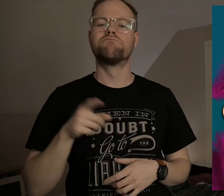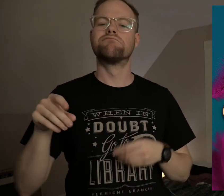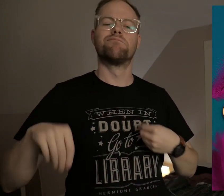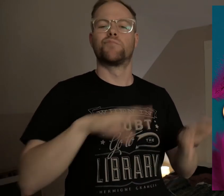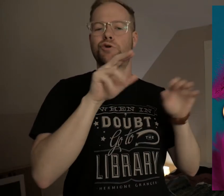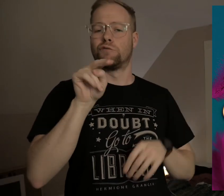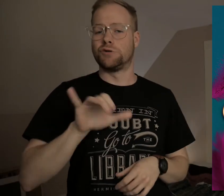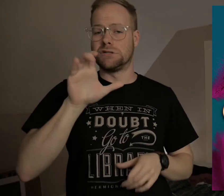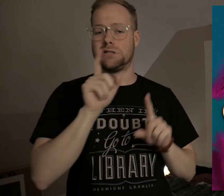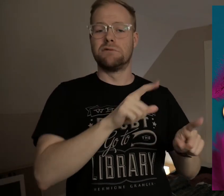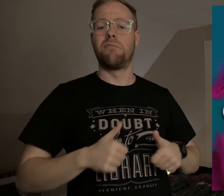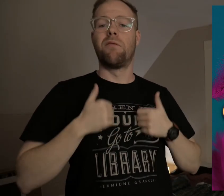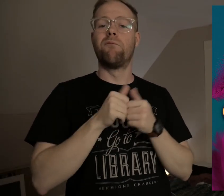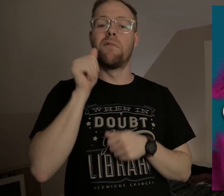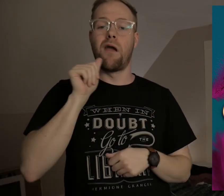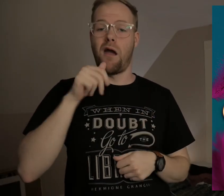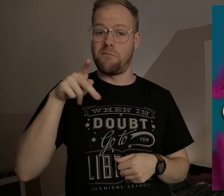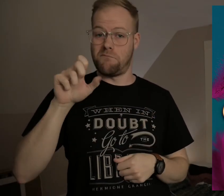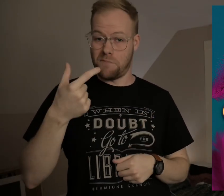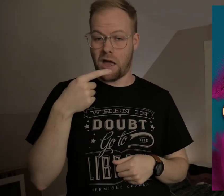She moves to New York City to live with her Aunt Peg,